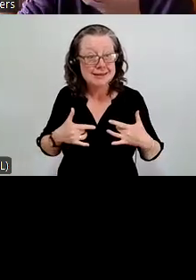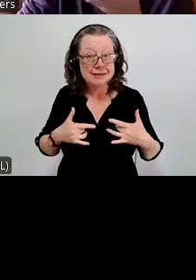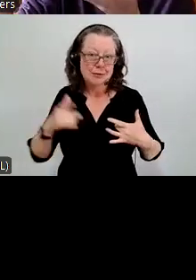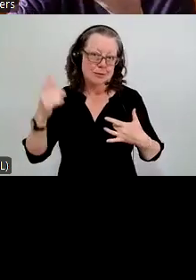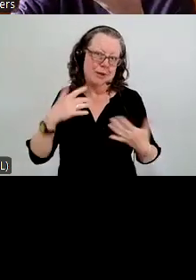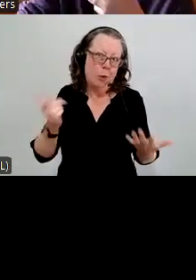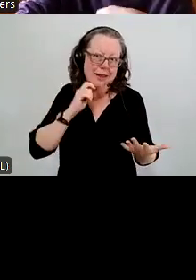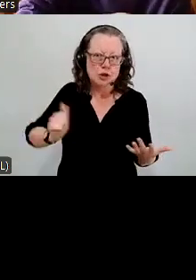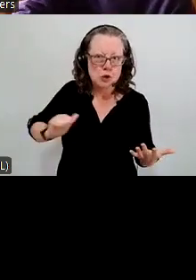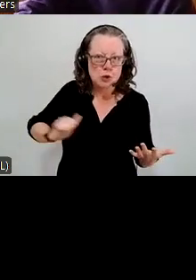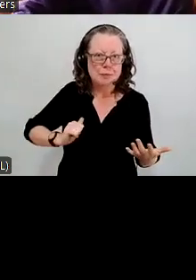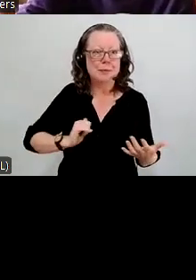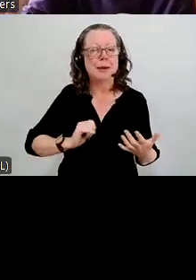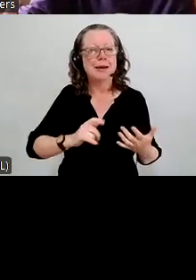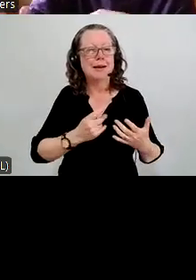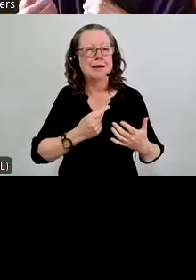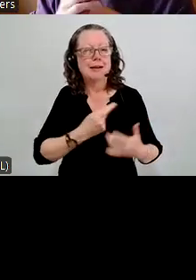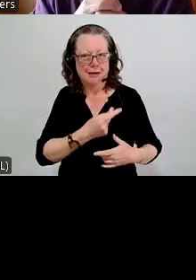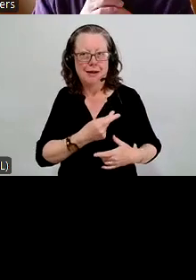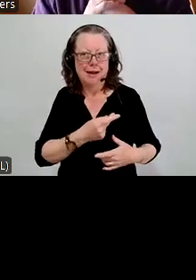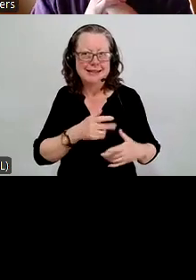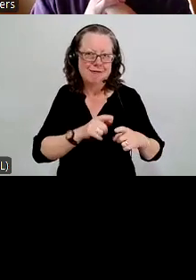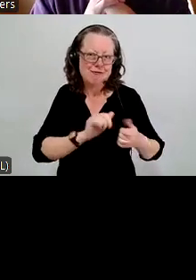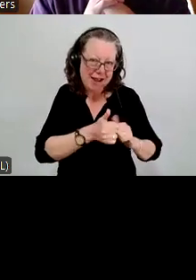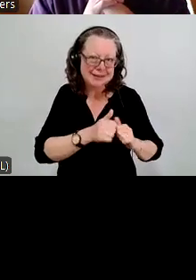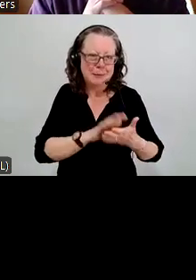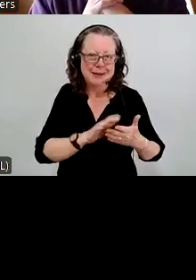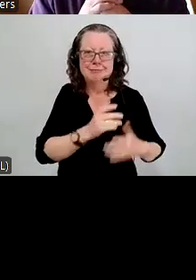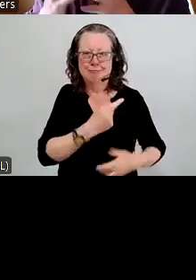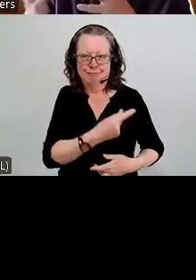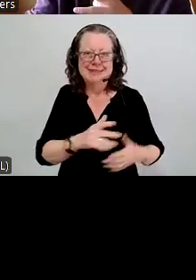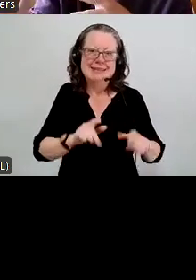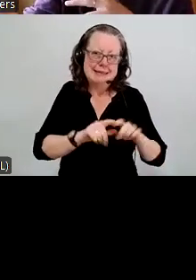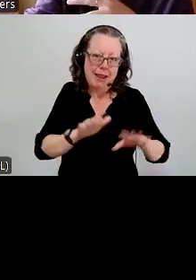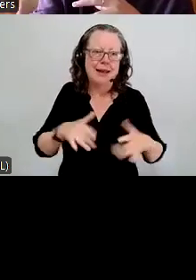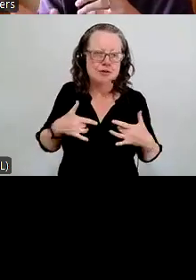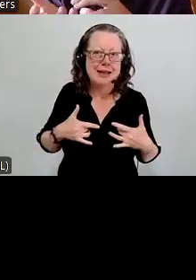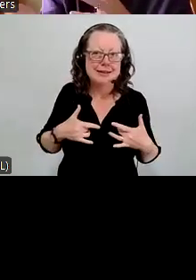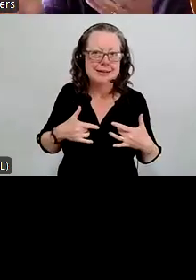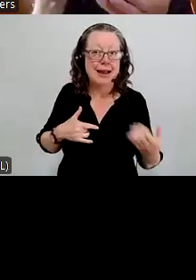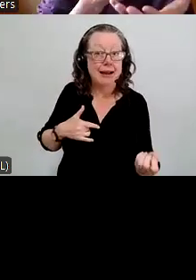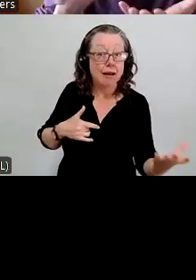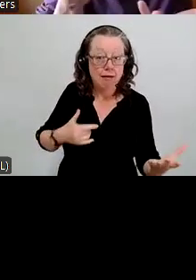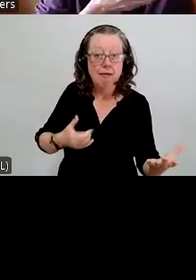Because the princess is really interested in mattresses and looking at them all the time, there's an assumption